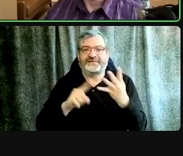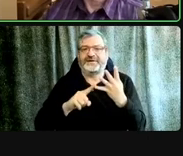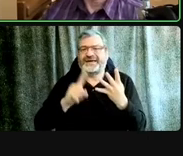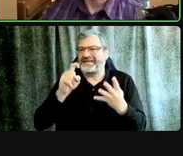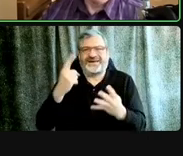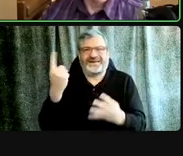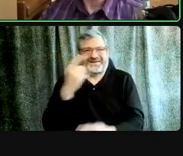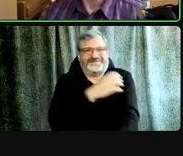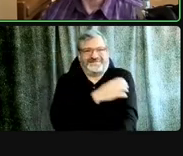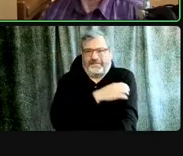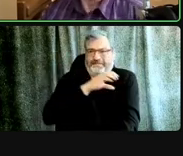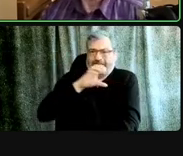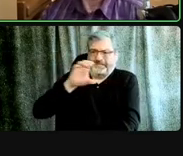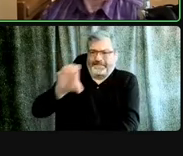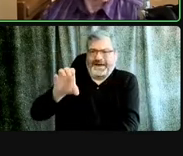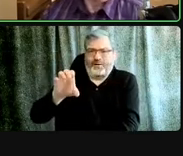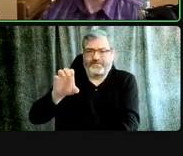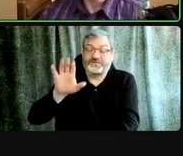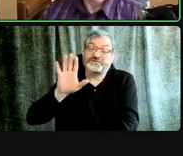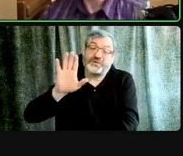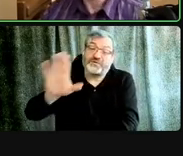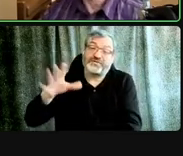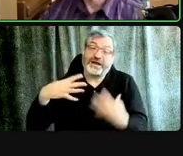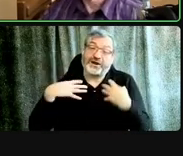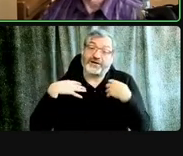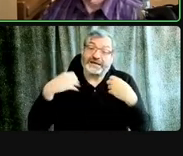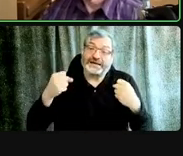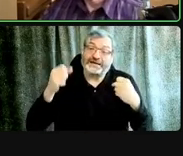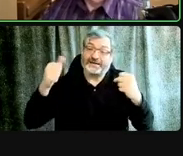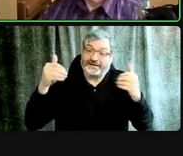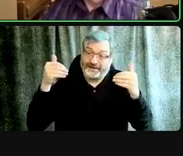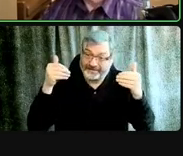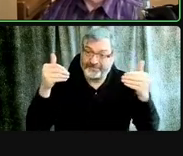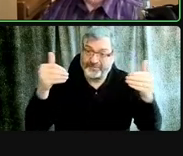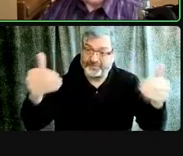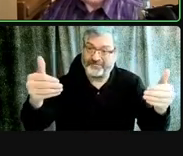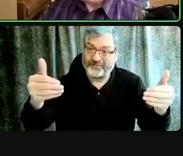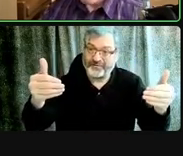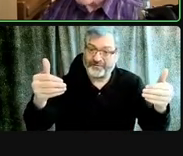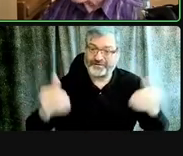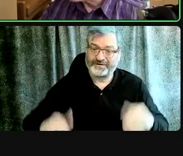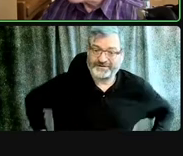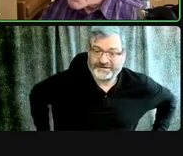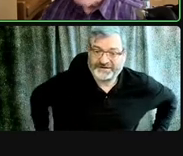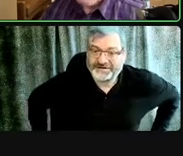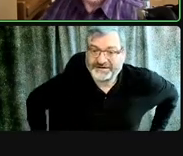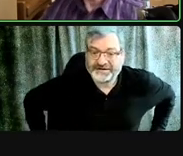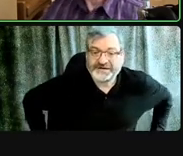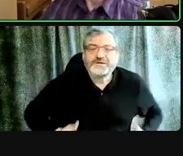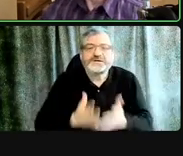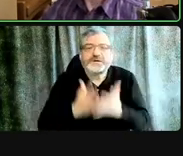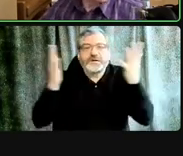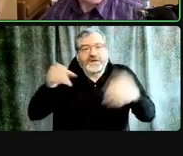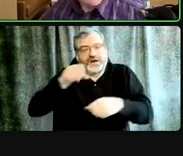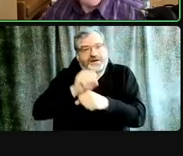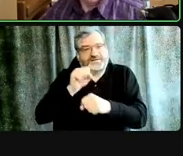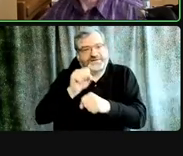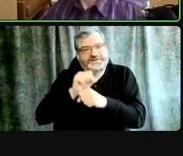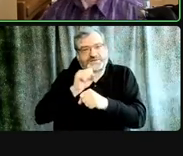they can move the healing forward into real world action. And so a lot of this work is about training people and assisting people